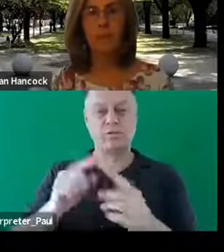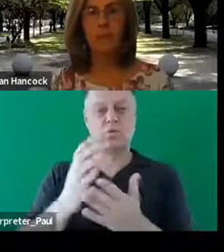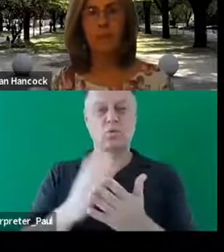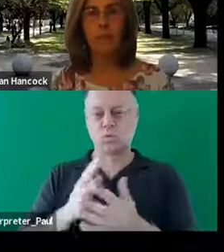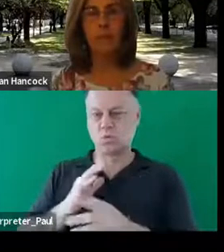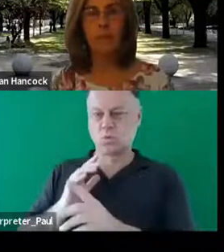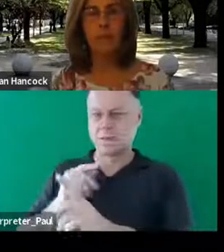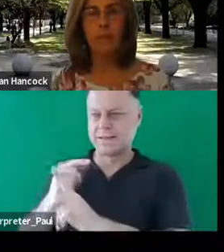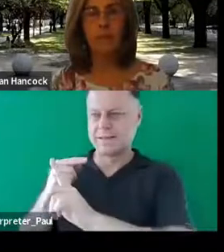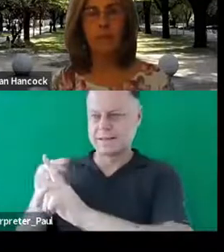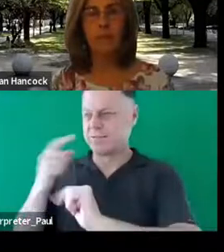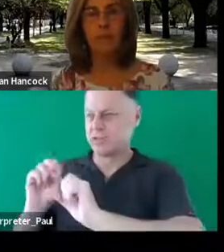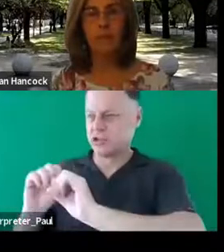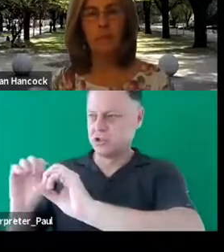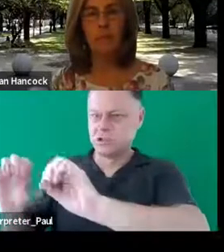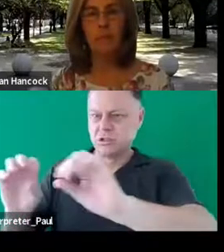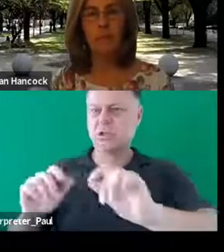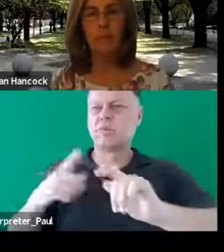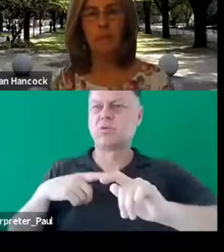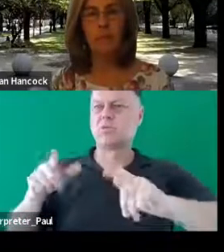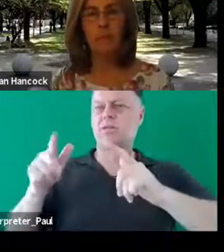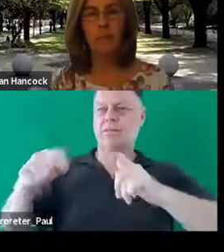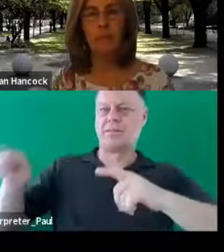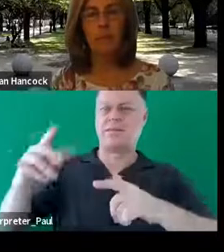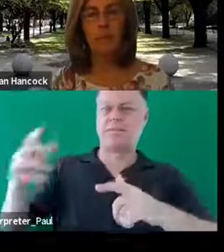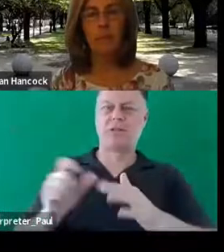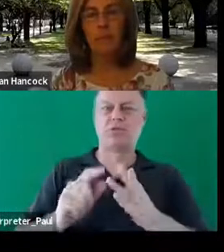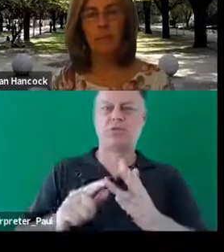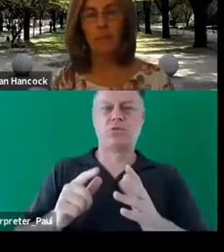a lot of those programs have large placements and we didn’t really take that into account